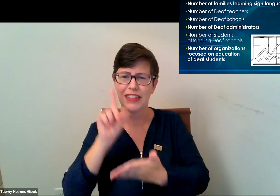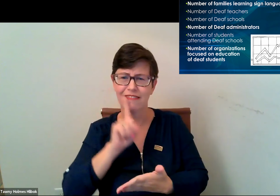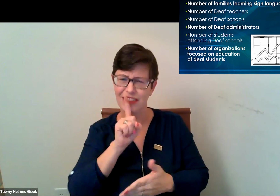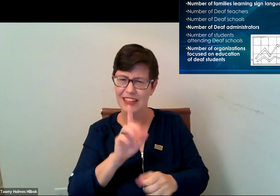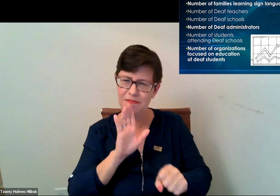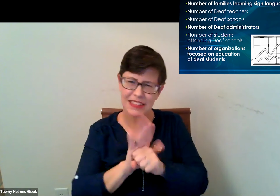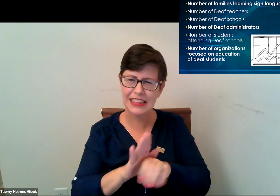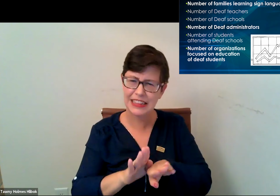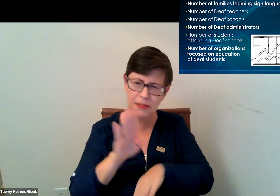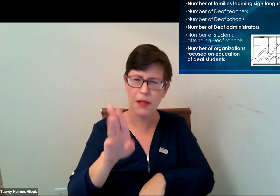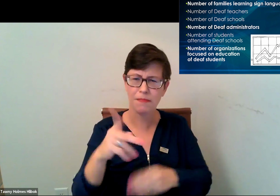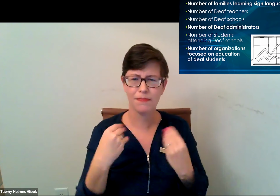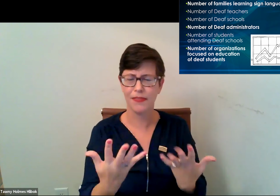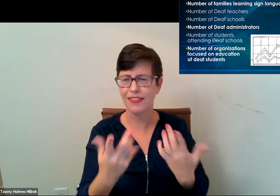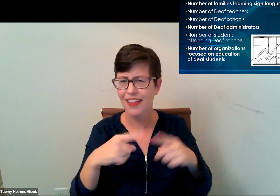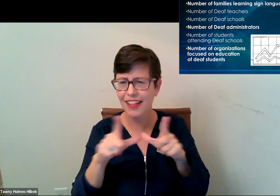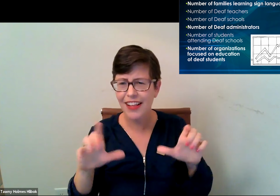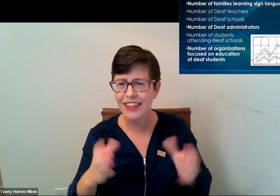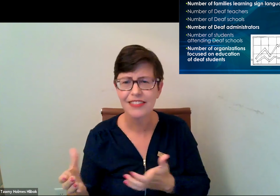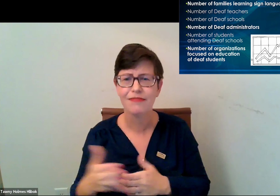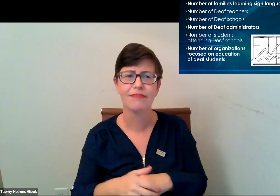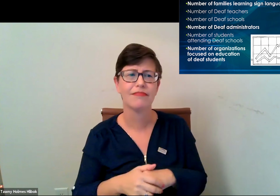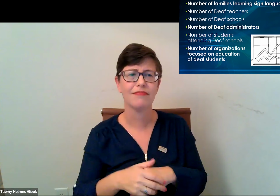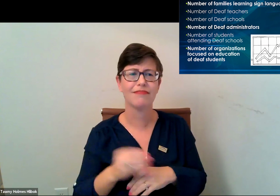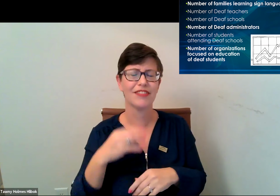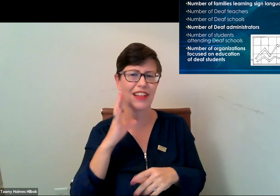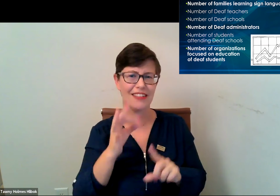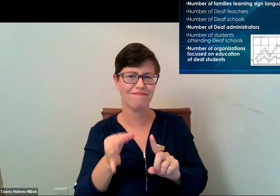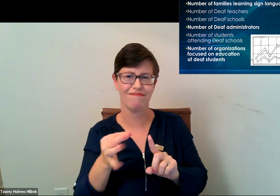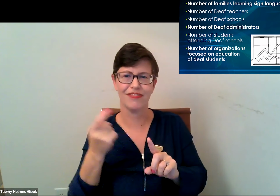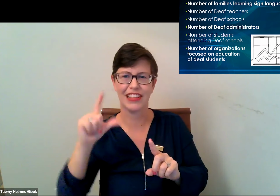of support in Congress and schools committing to take the step to provide sign language classes.